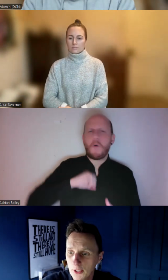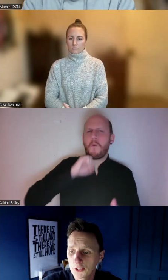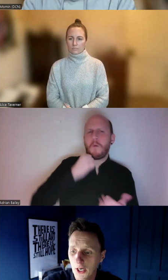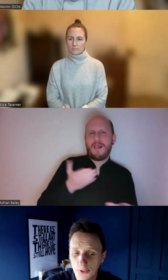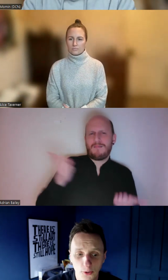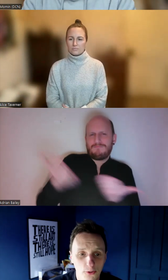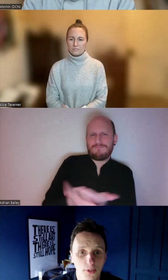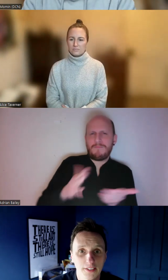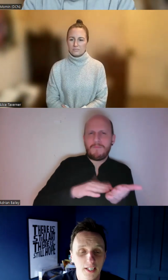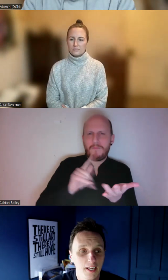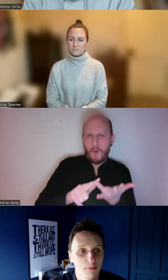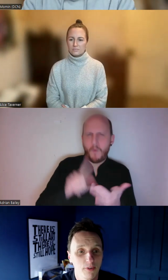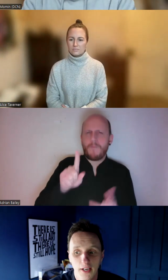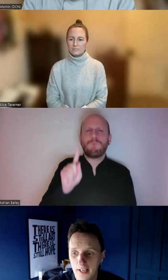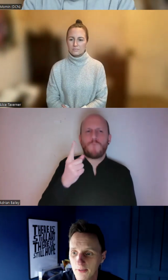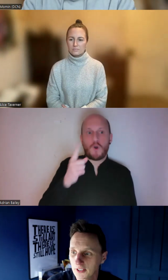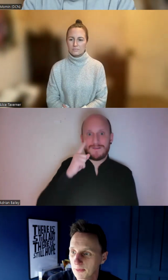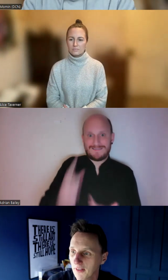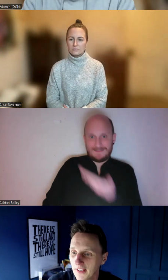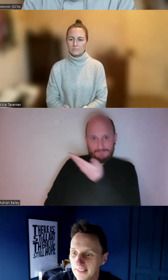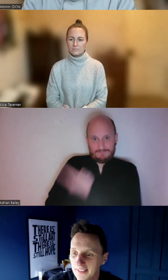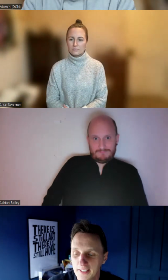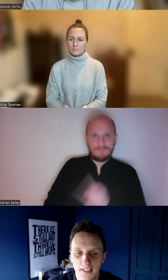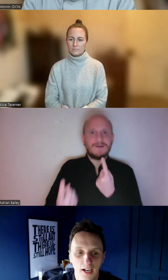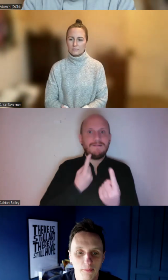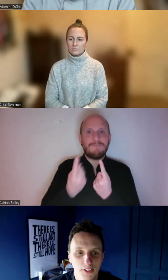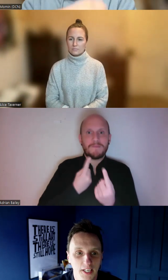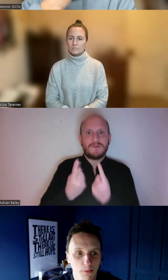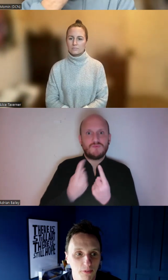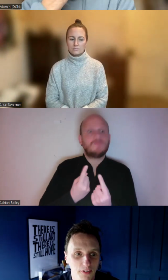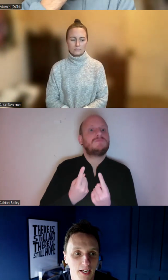I just thought I'd talk through this slide that we've got here, which is some of the things to set you up for the day.